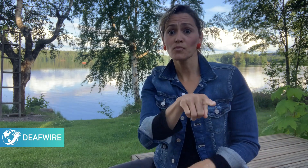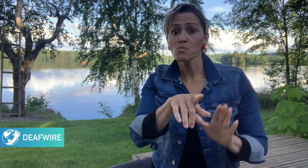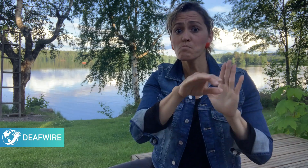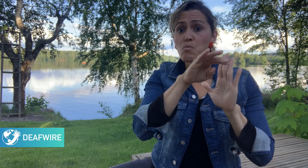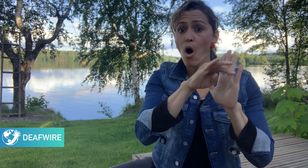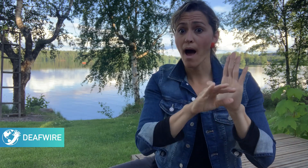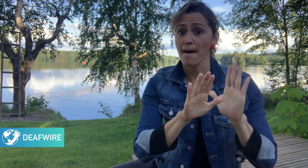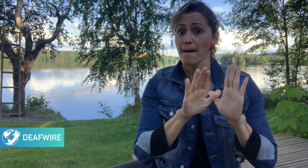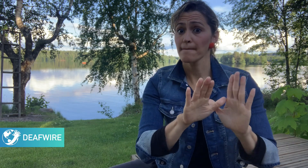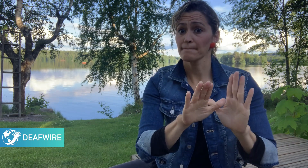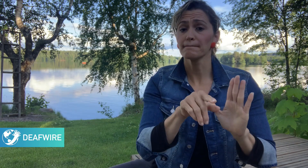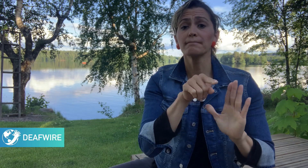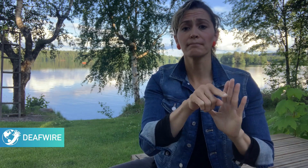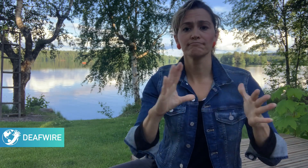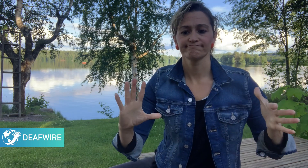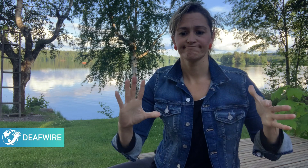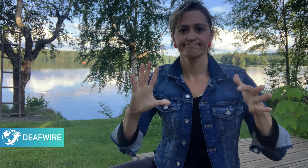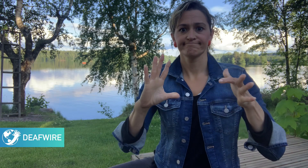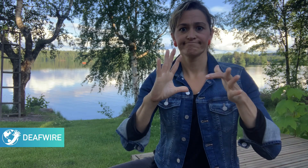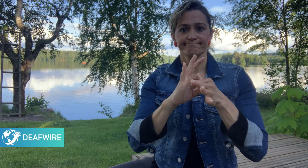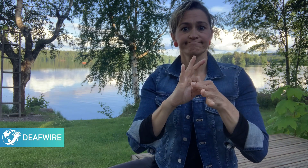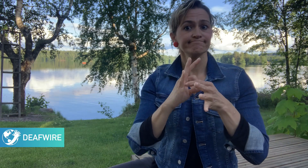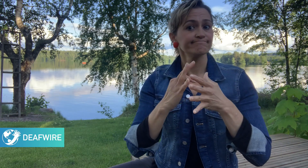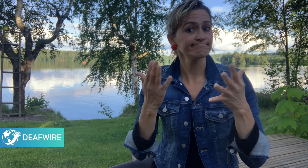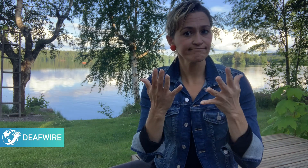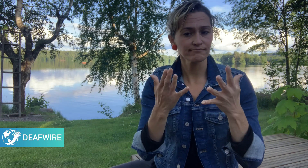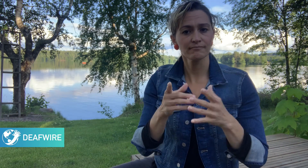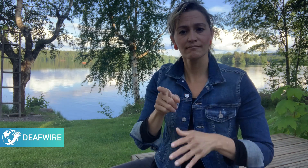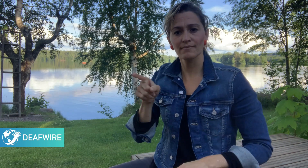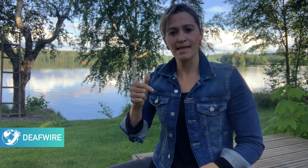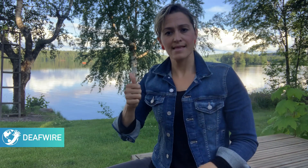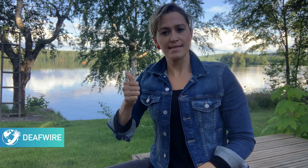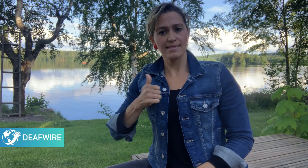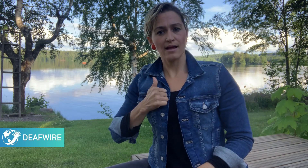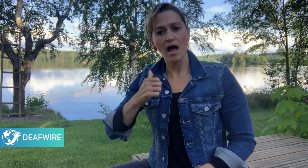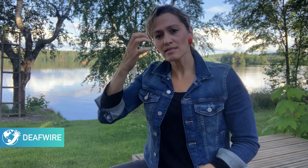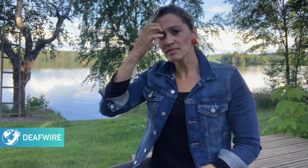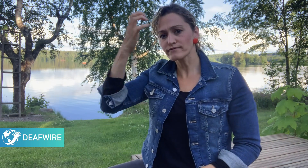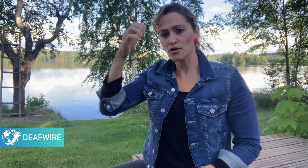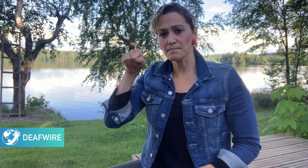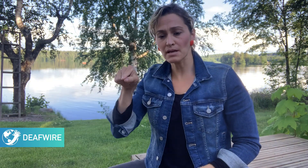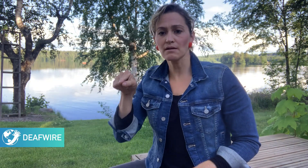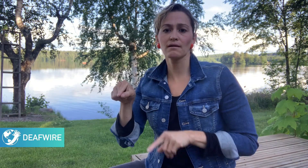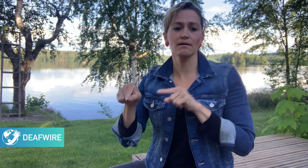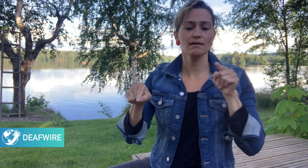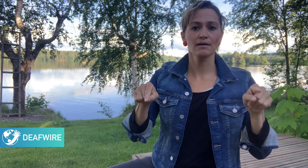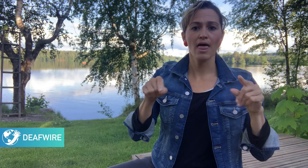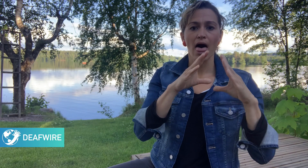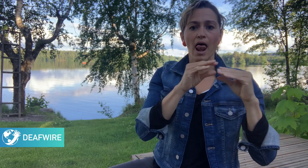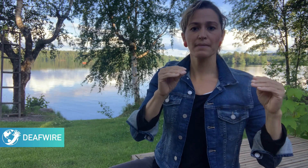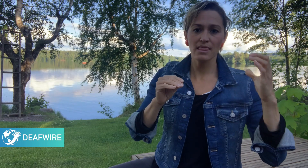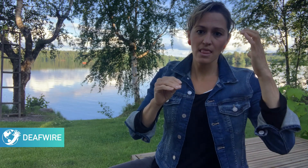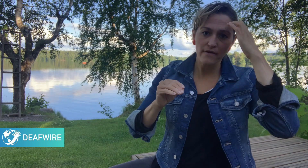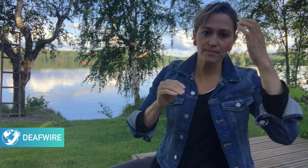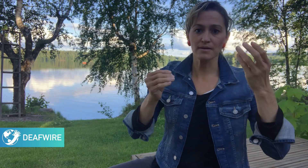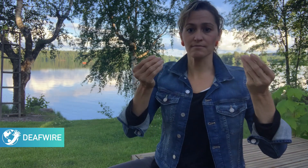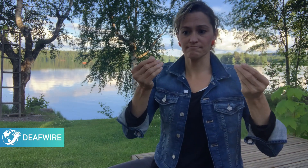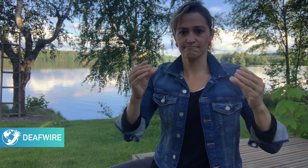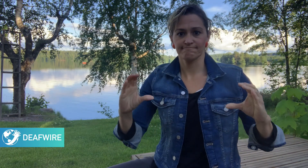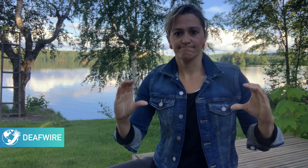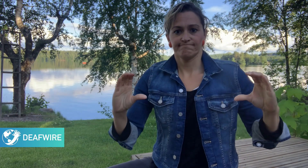by the Canadian government and the Lebanese government.